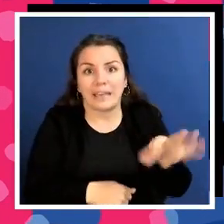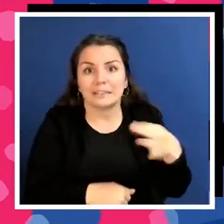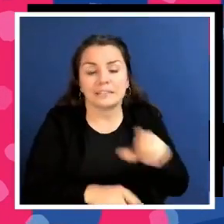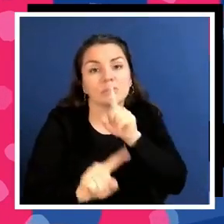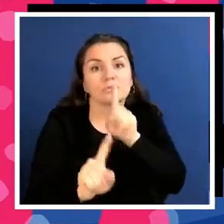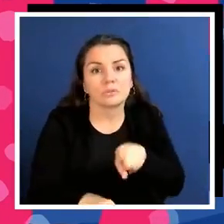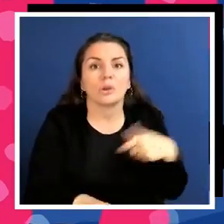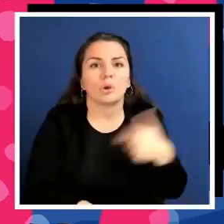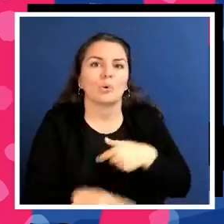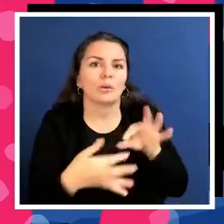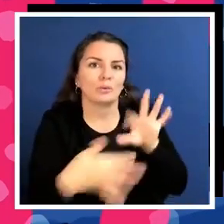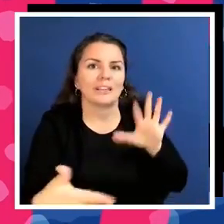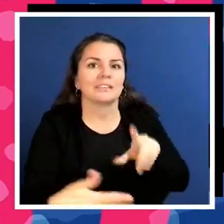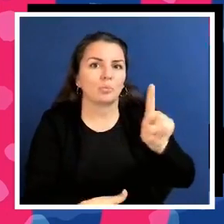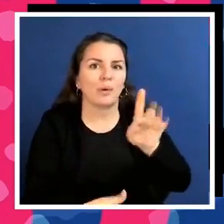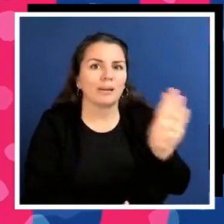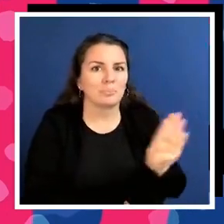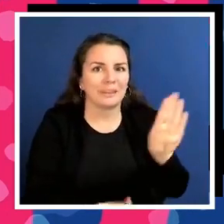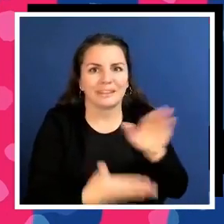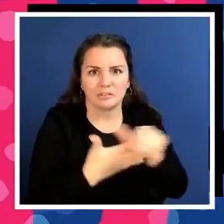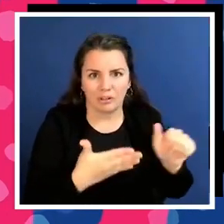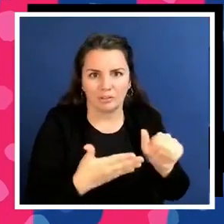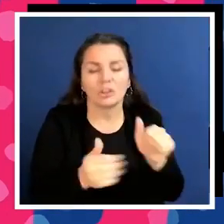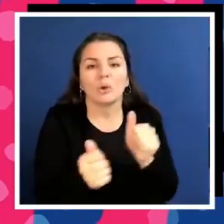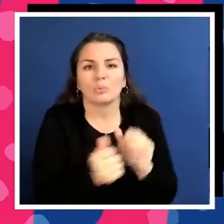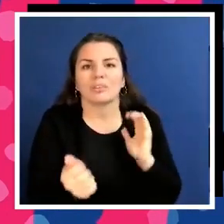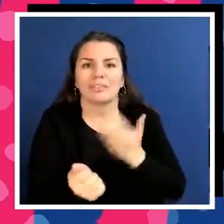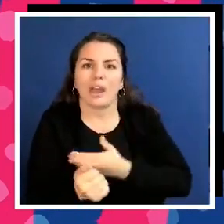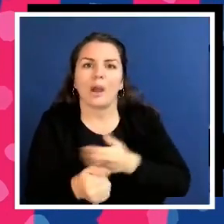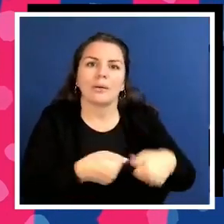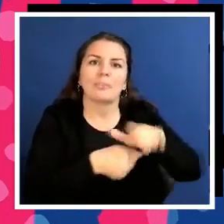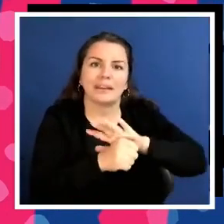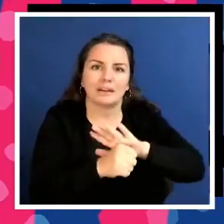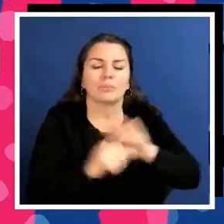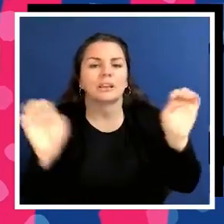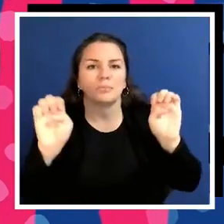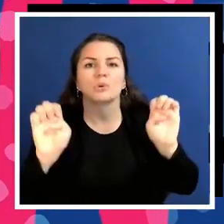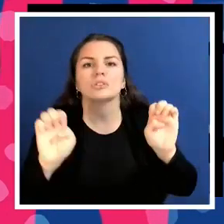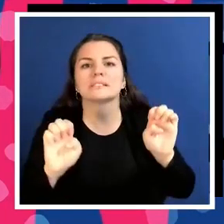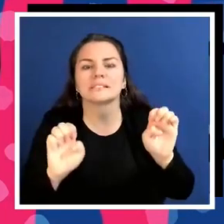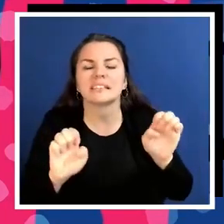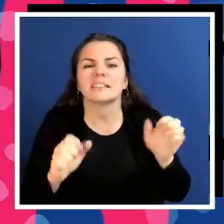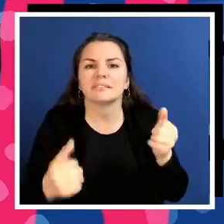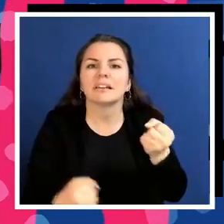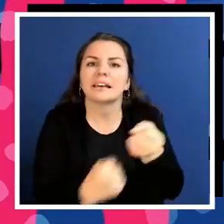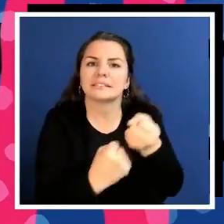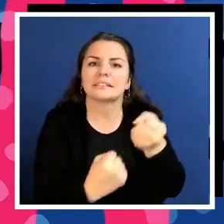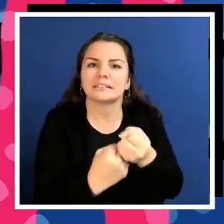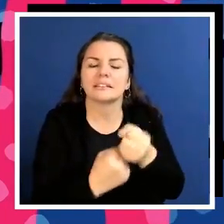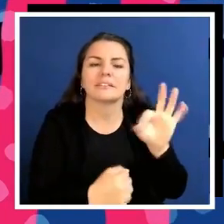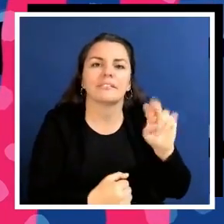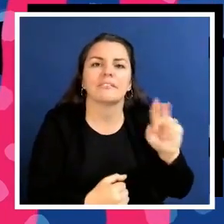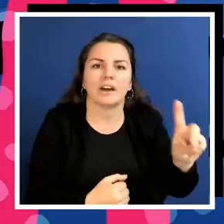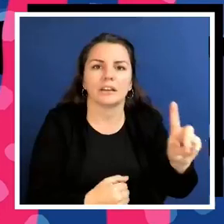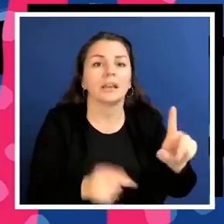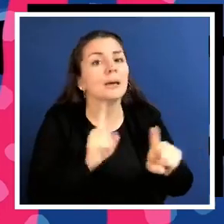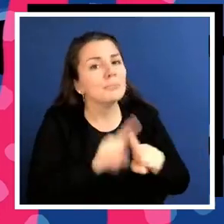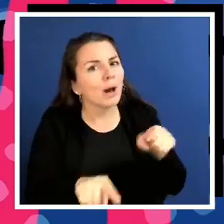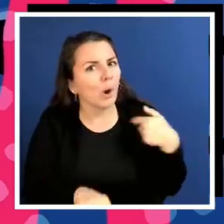GRANT PROGRAM WE HELP PROTECT CHILDREN AND ADULTS FROM